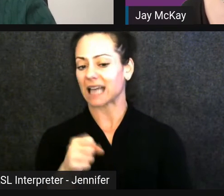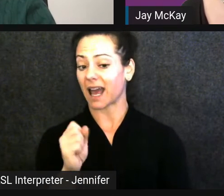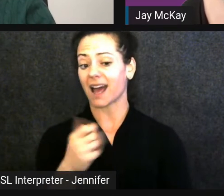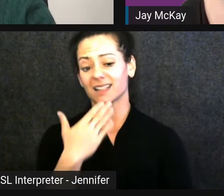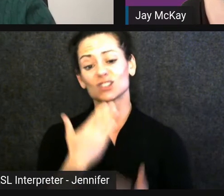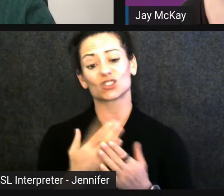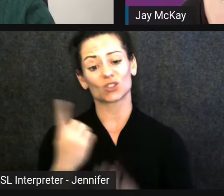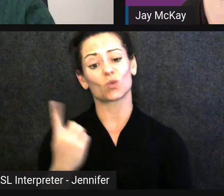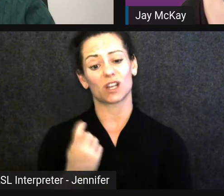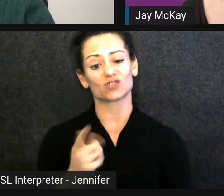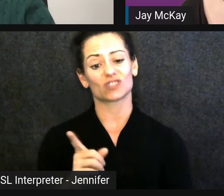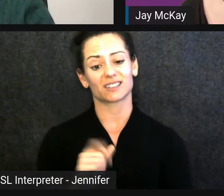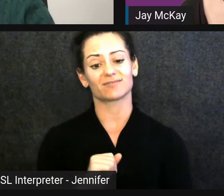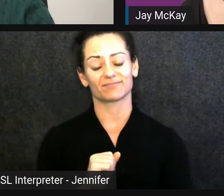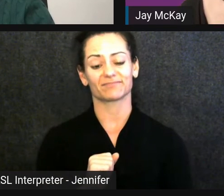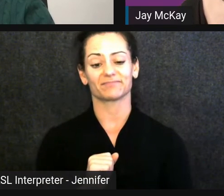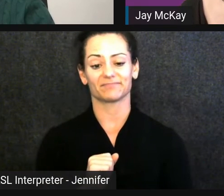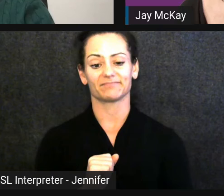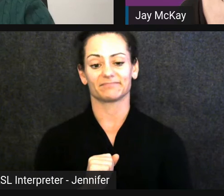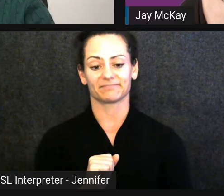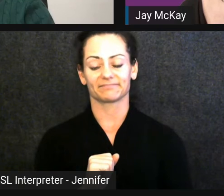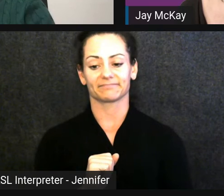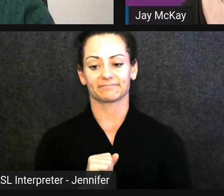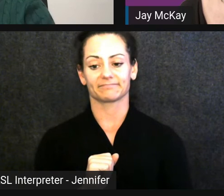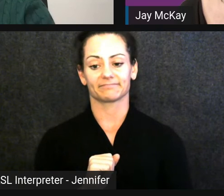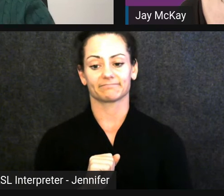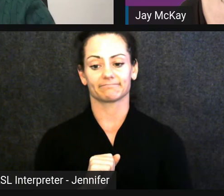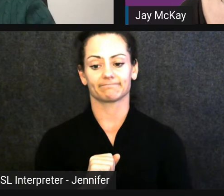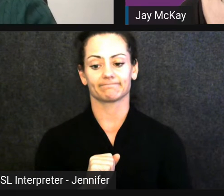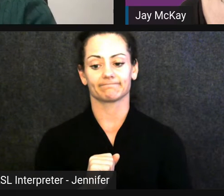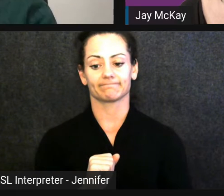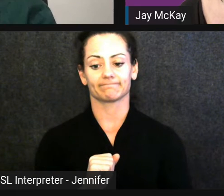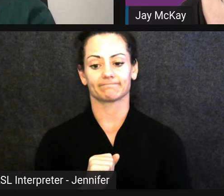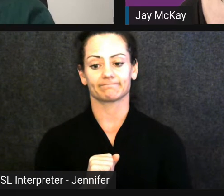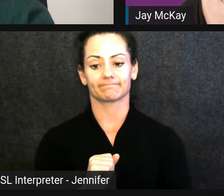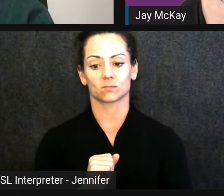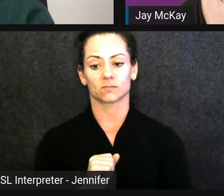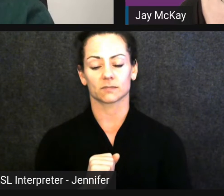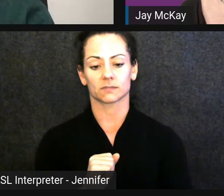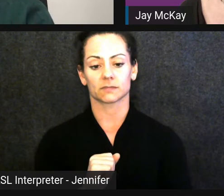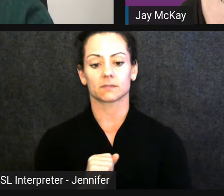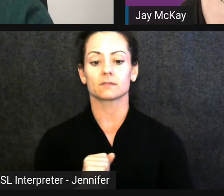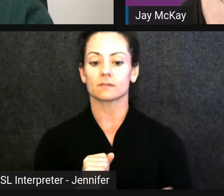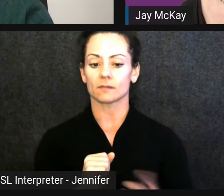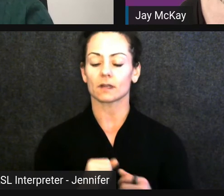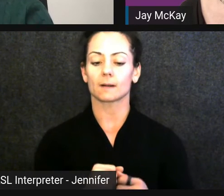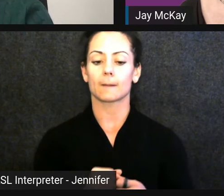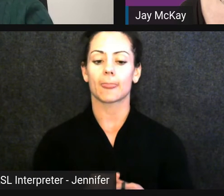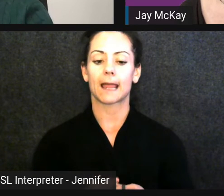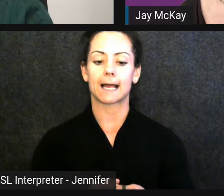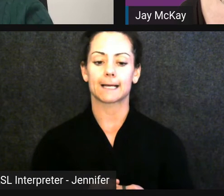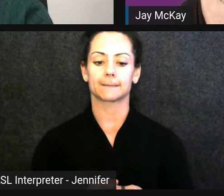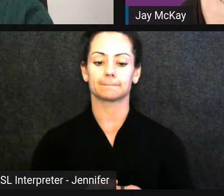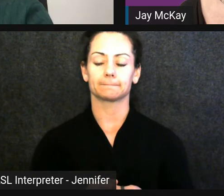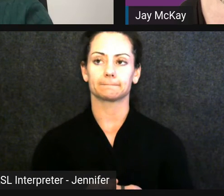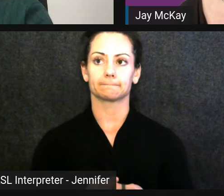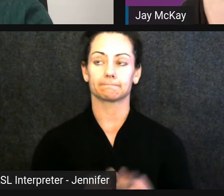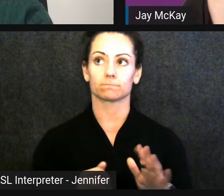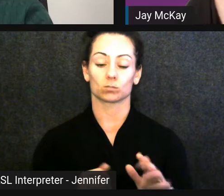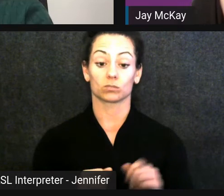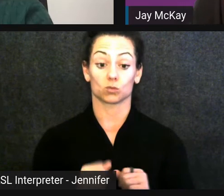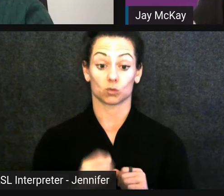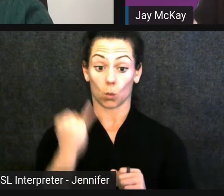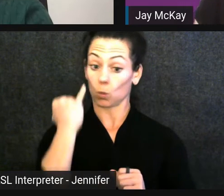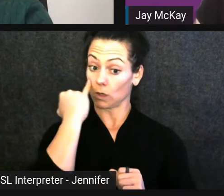I would say that there are, basically if you are using the free checkers,